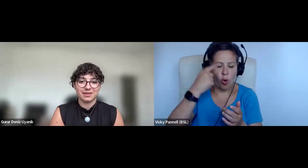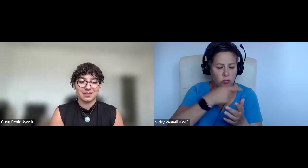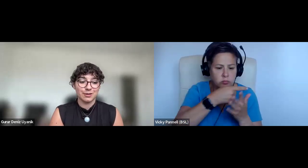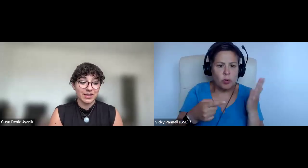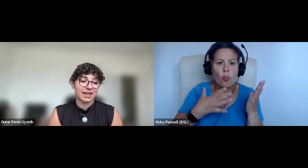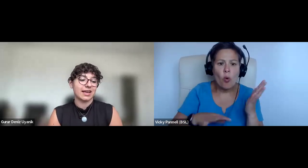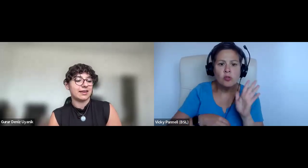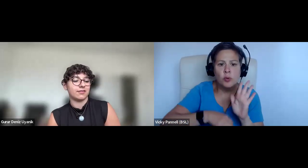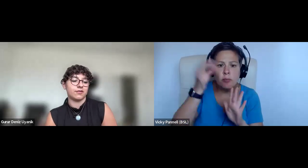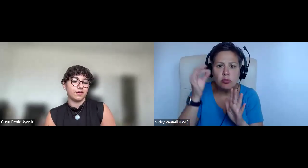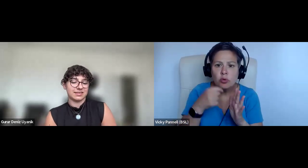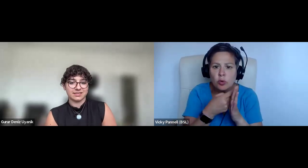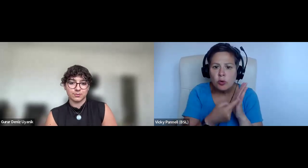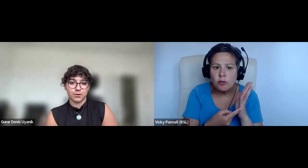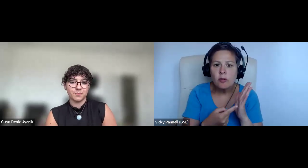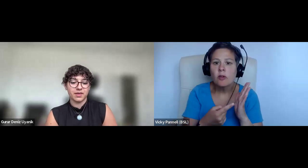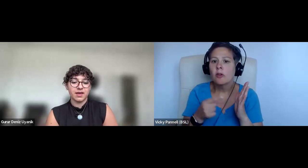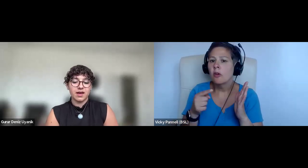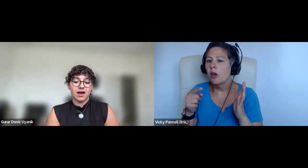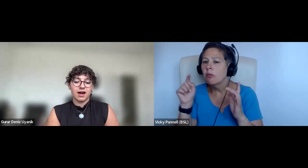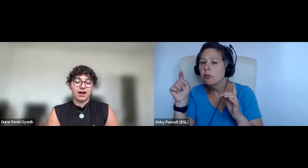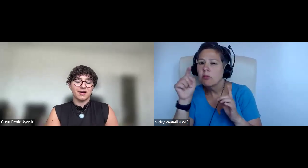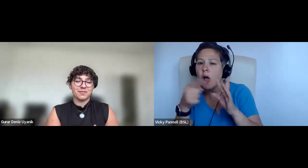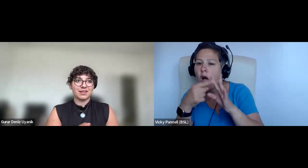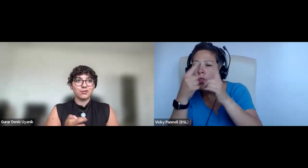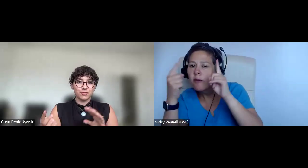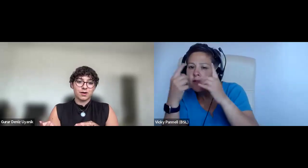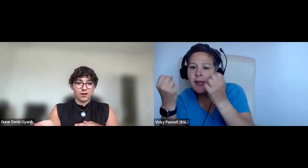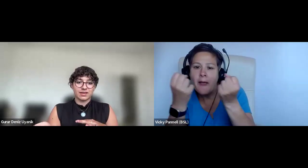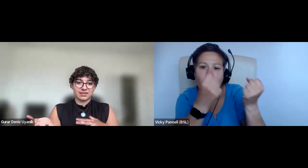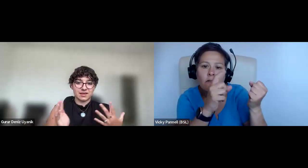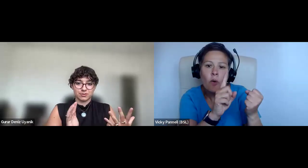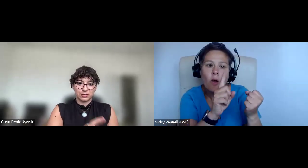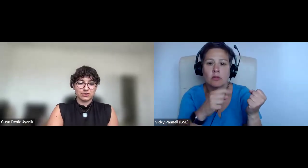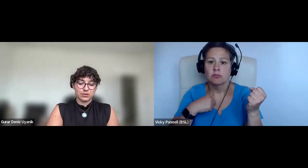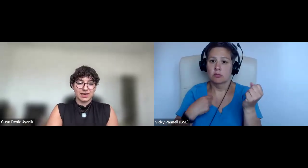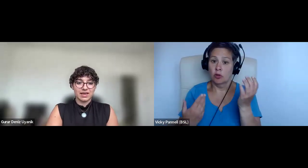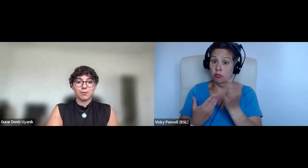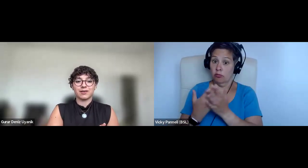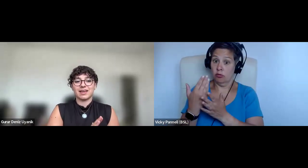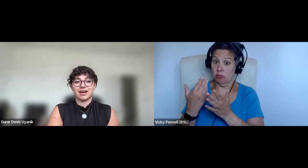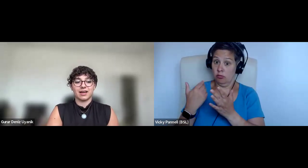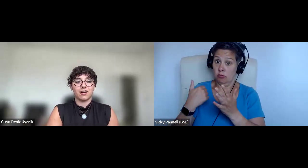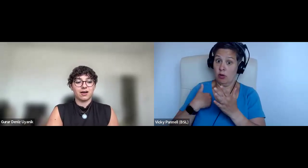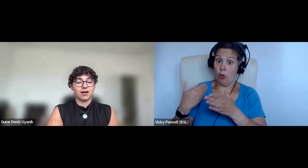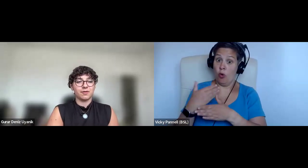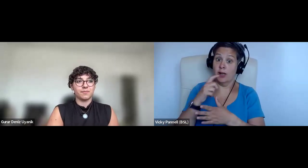offered to represent them at a, an event in Parliament and this event was on blended learning, something I feel really